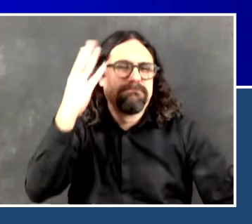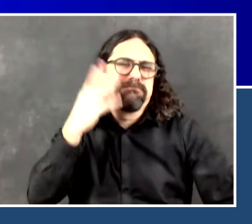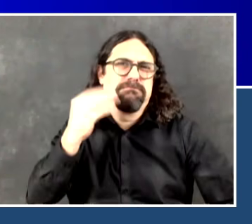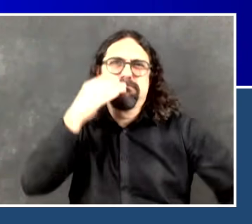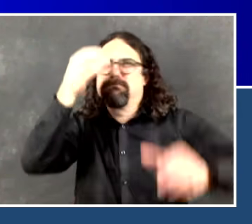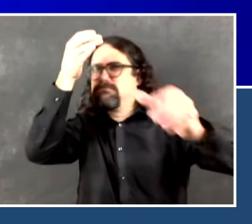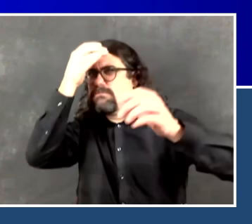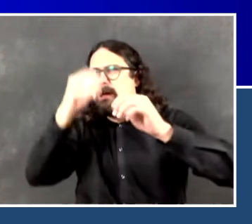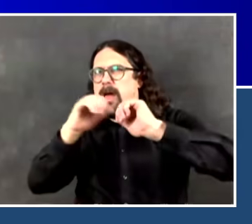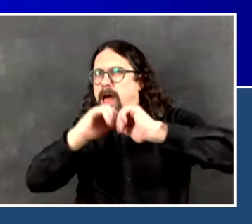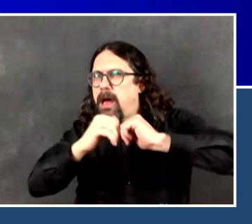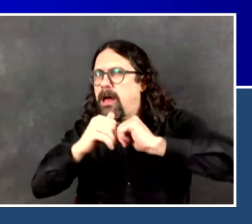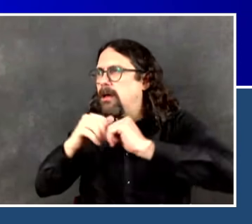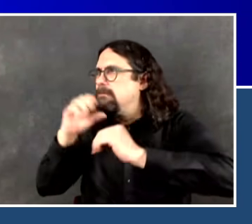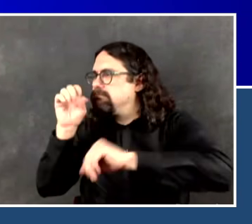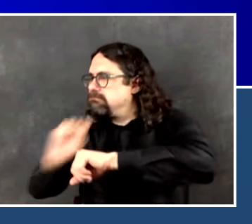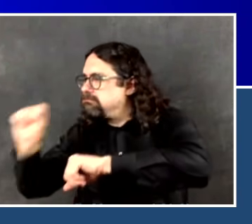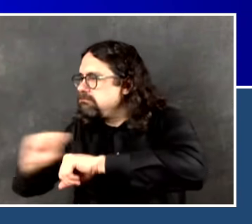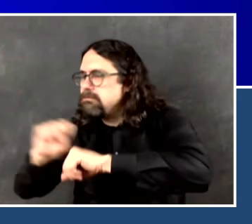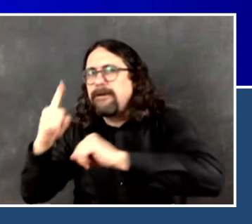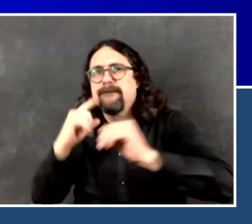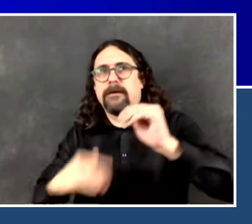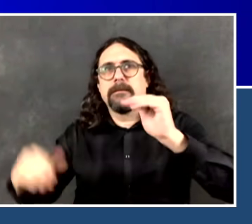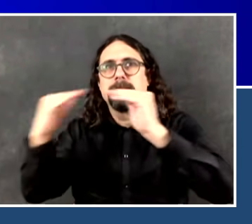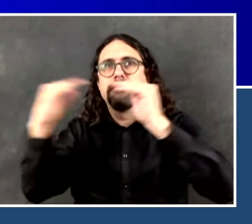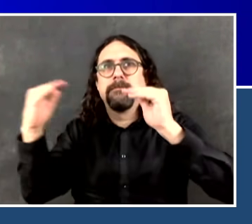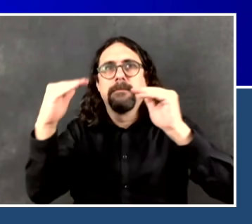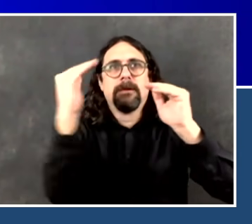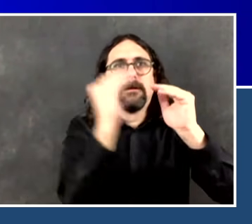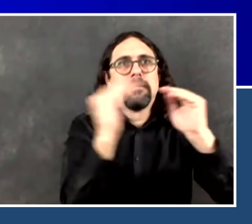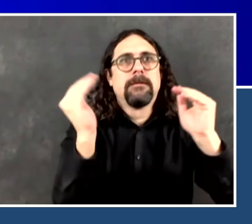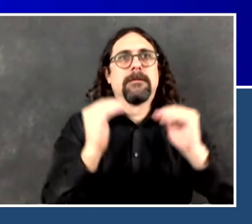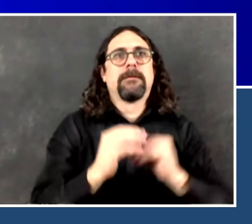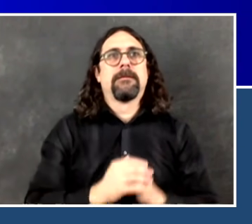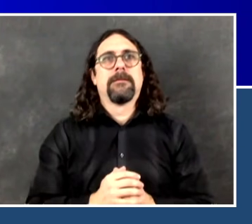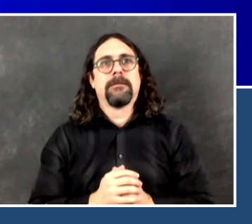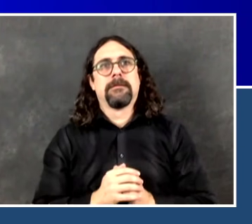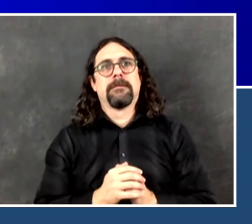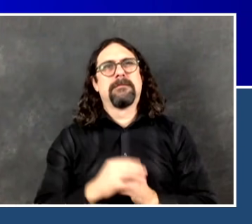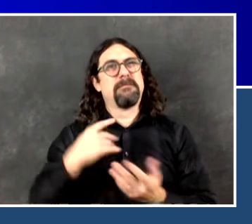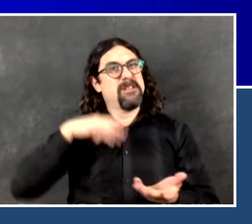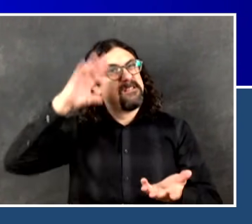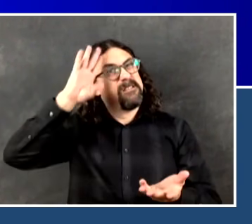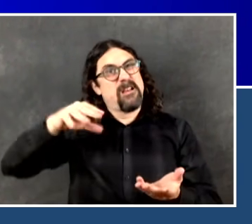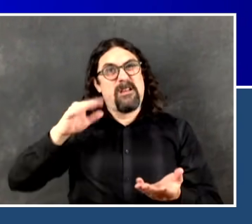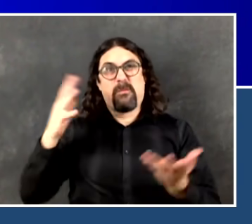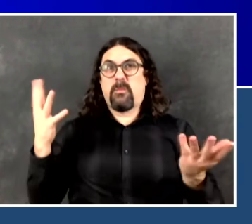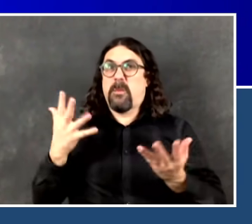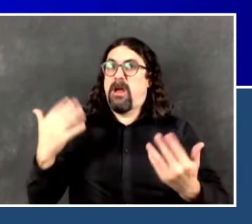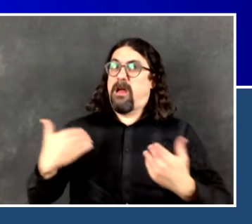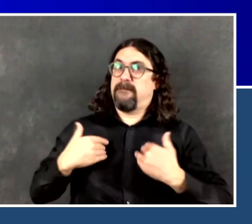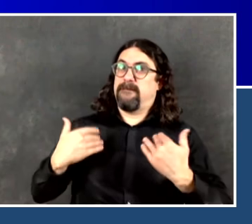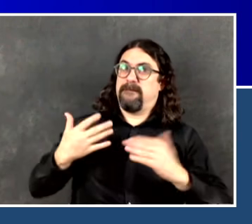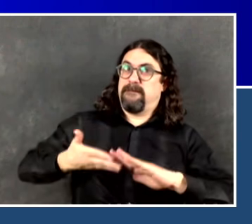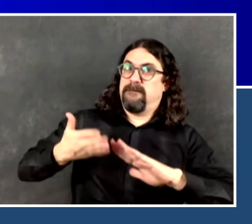IDEAS. THEY HAVE THE IMPULSE TO LIFT PEOPLE UAP ND SAY THE STATUS QUO IS NOT GOOD ENOUGH. WEHA VETO DO BETTER AND DO